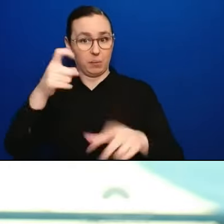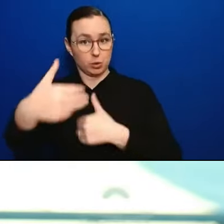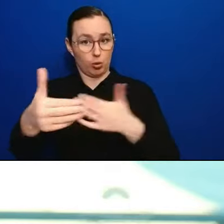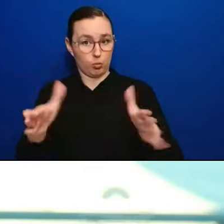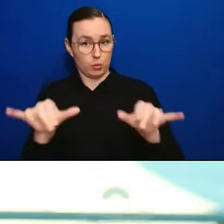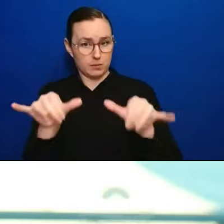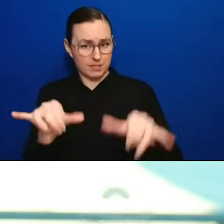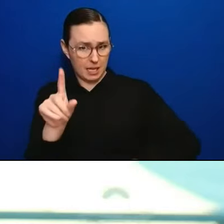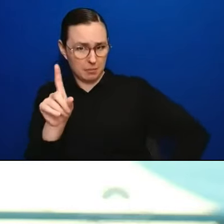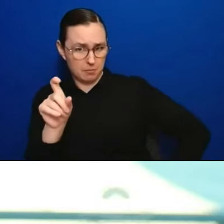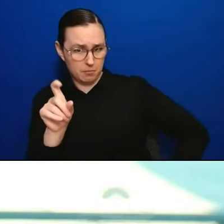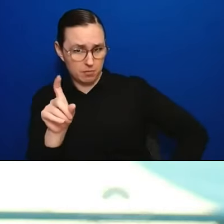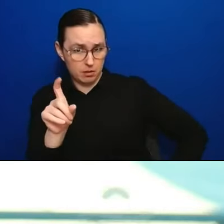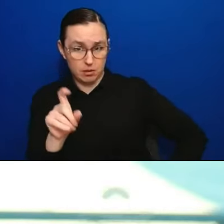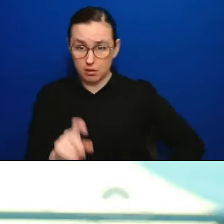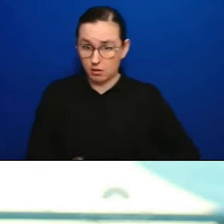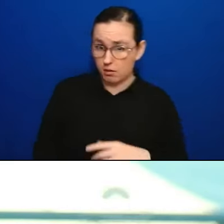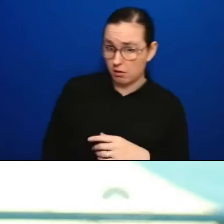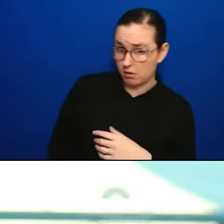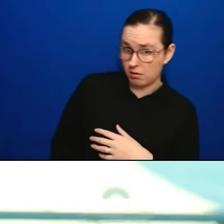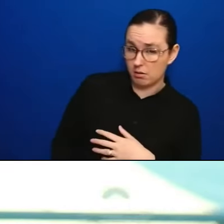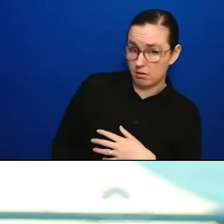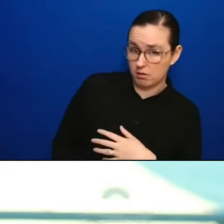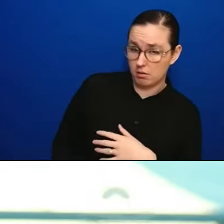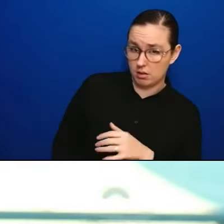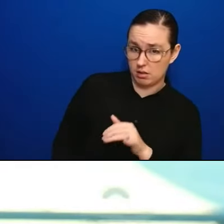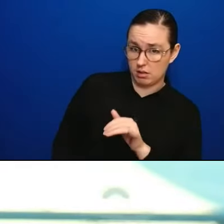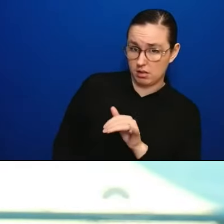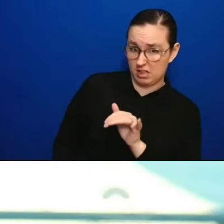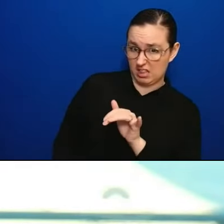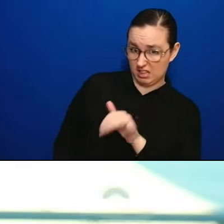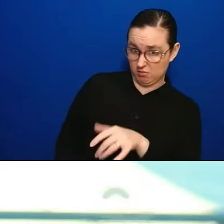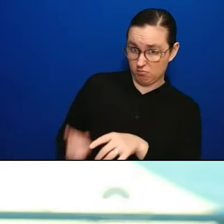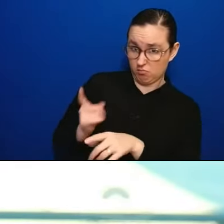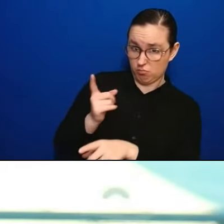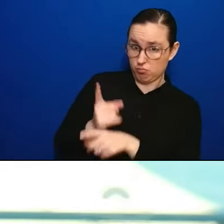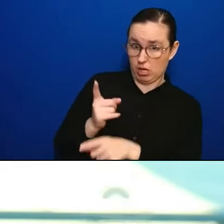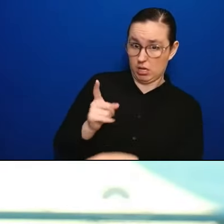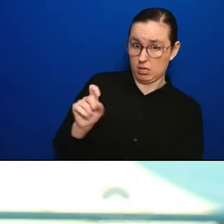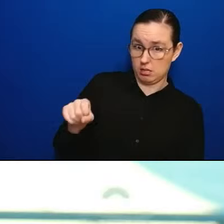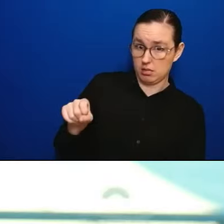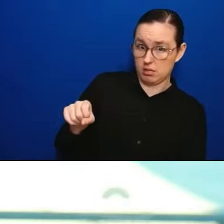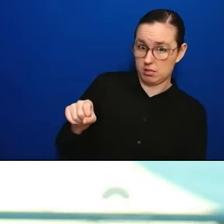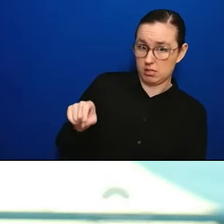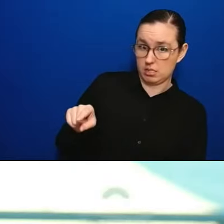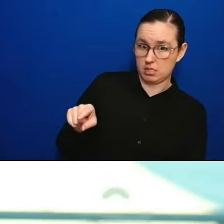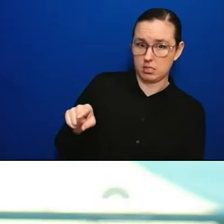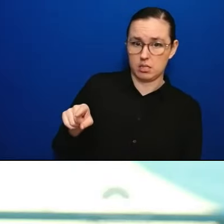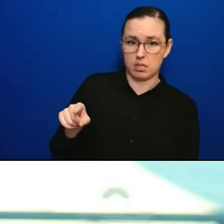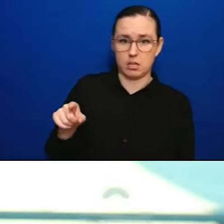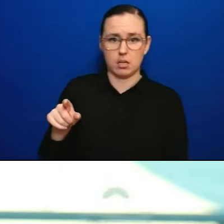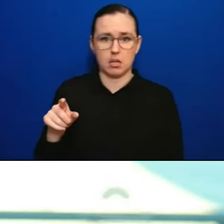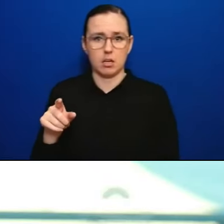because we put people with a COVID positive test in a room